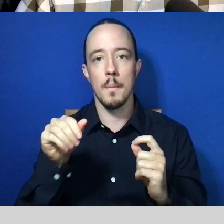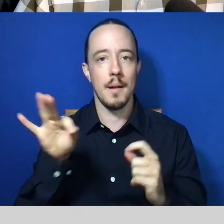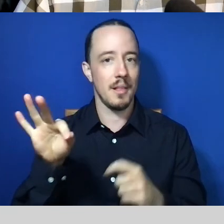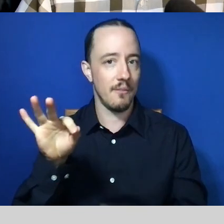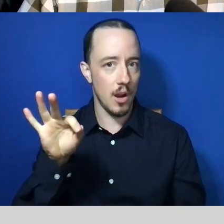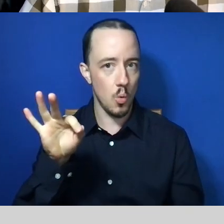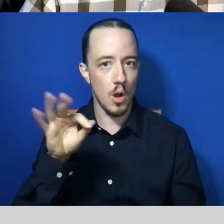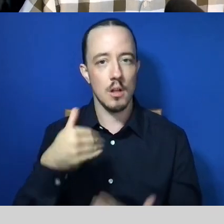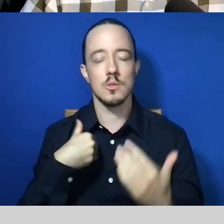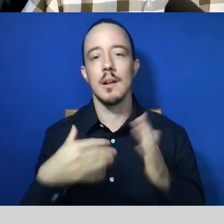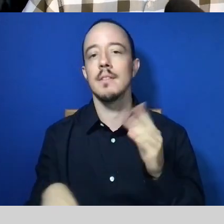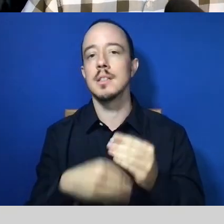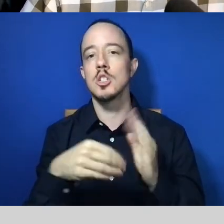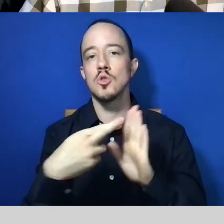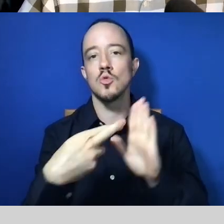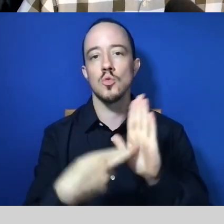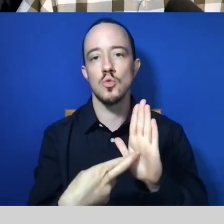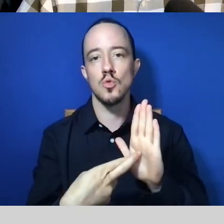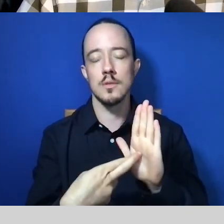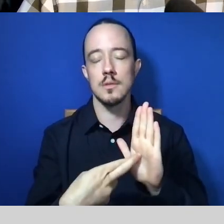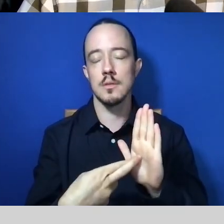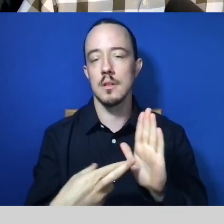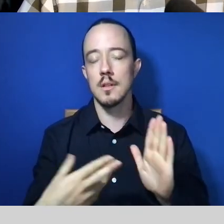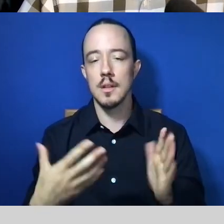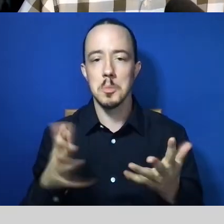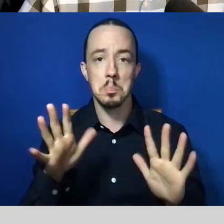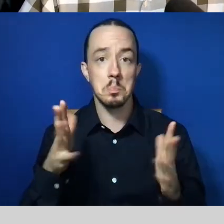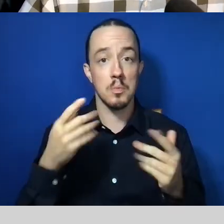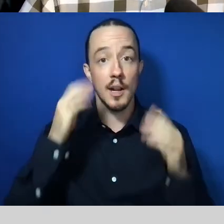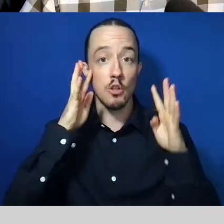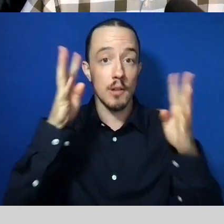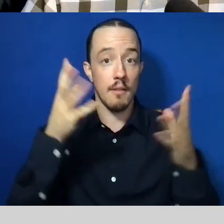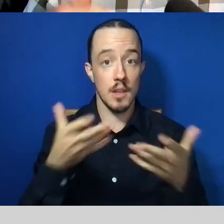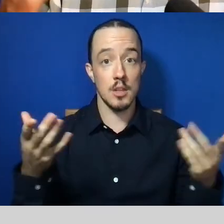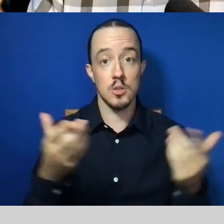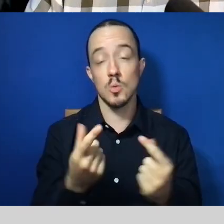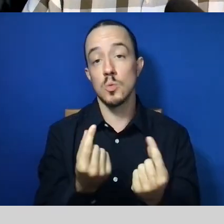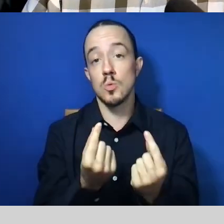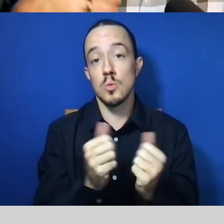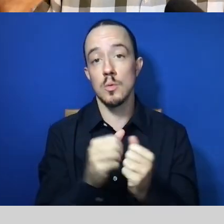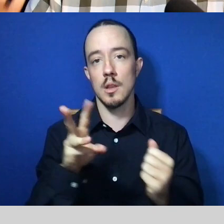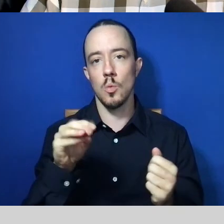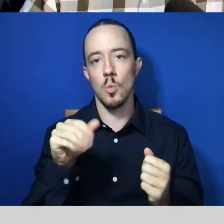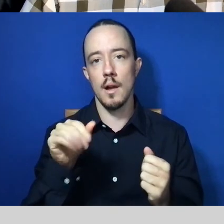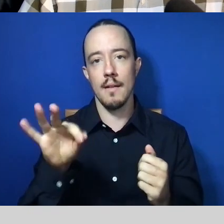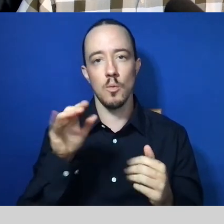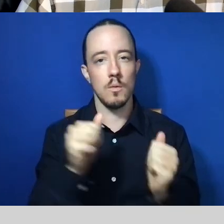Or you can even do, there's, there's some pretty creative things you can do with the WAF when it comes to like machine learning or